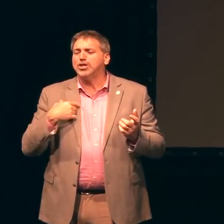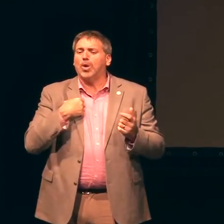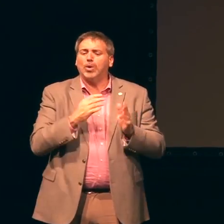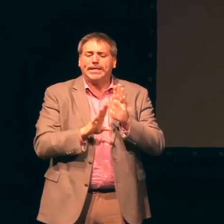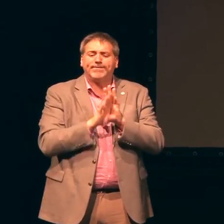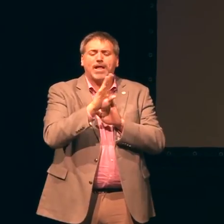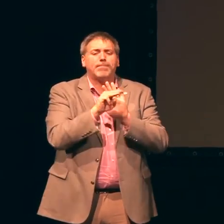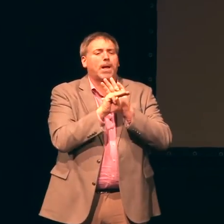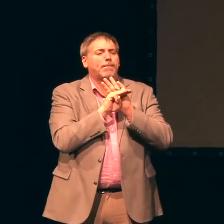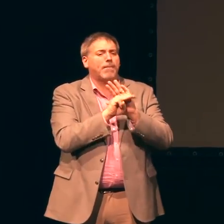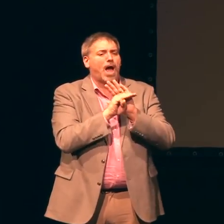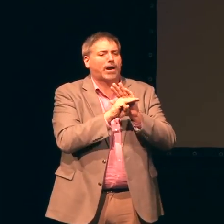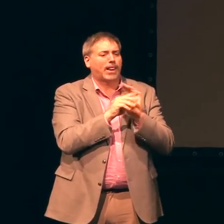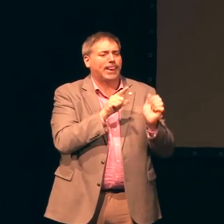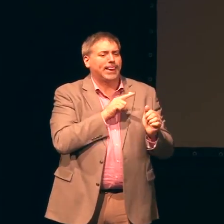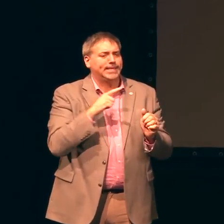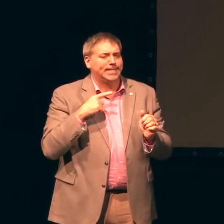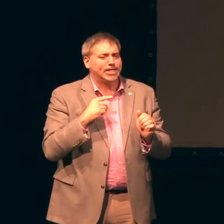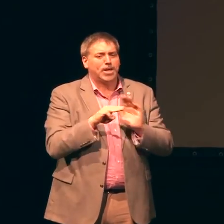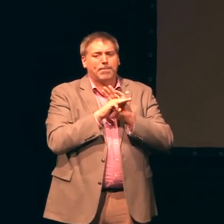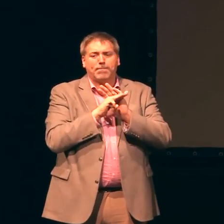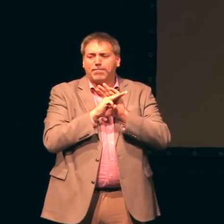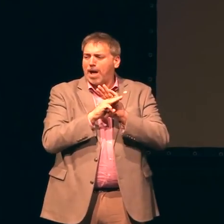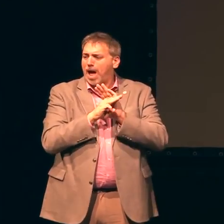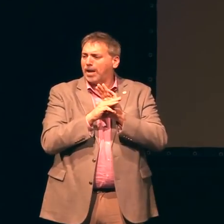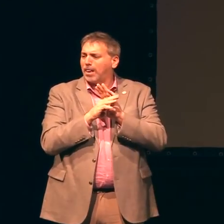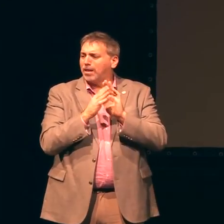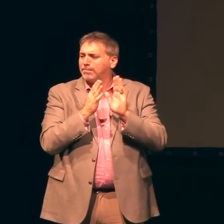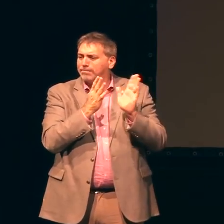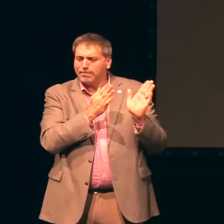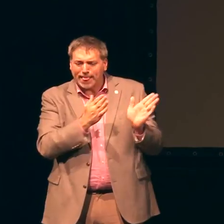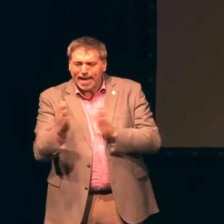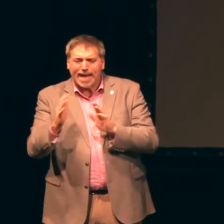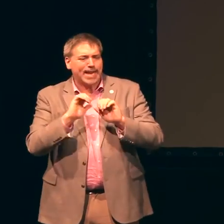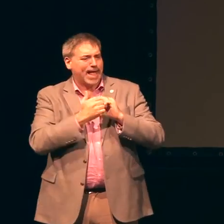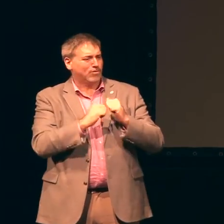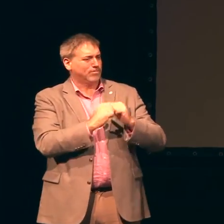our goal so we're providing a model legislation